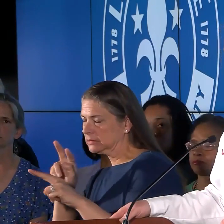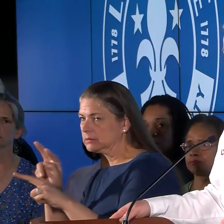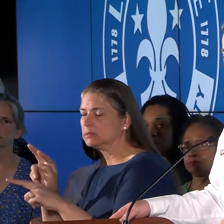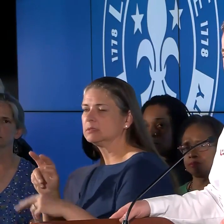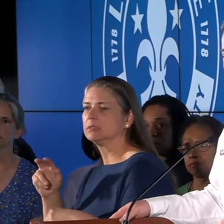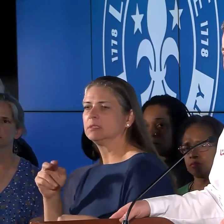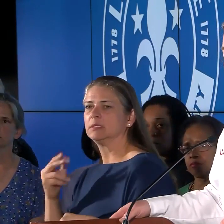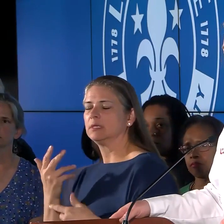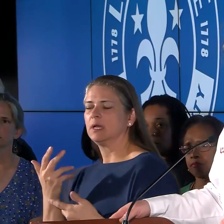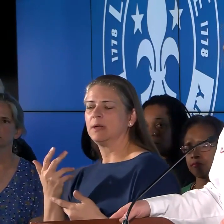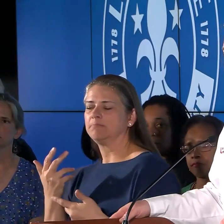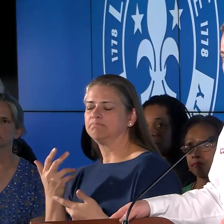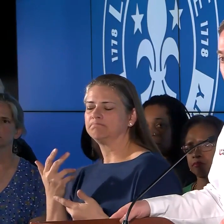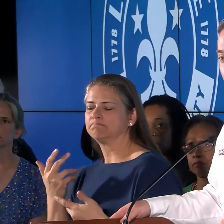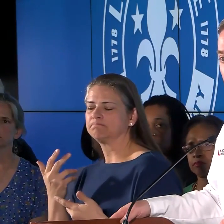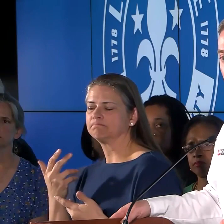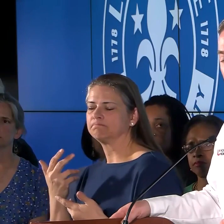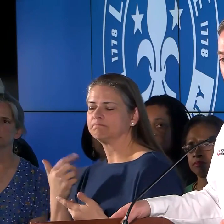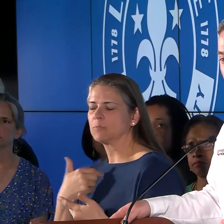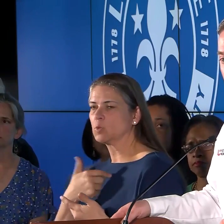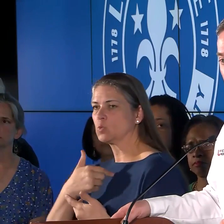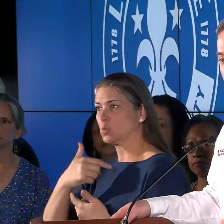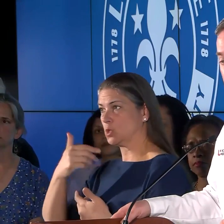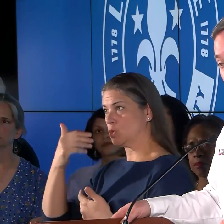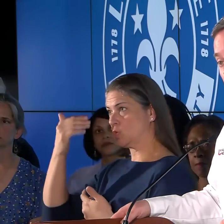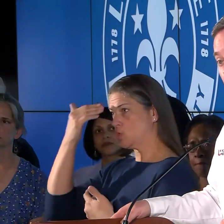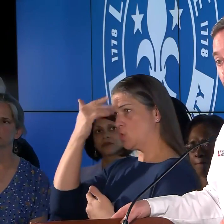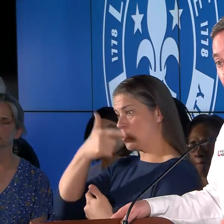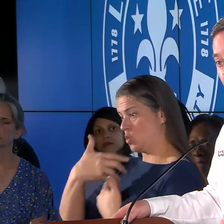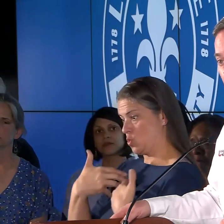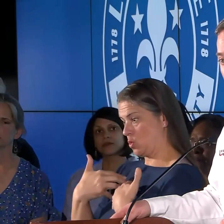understand really how well they're going to recover from this acute part